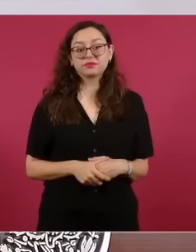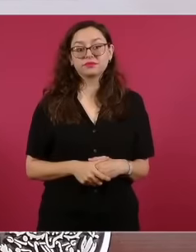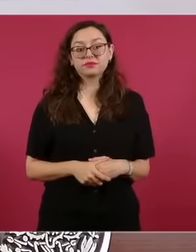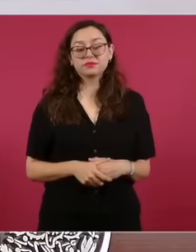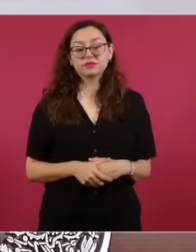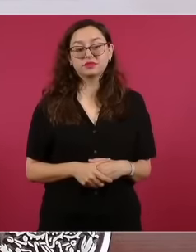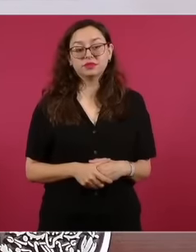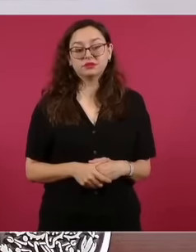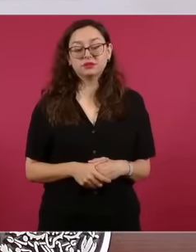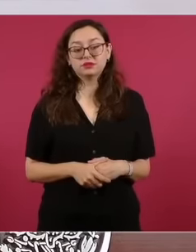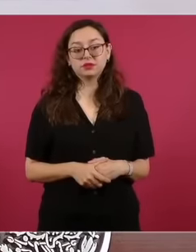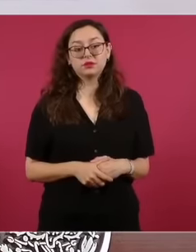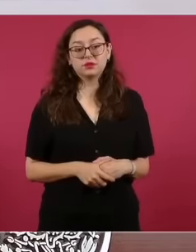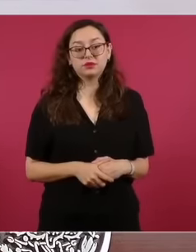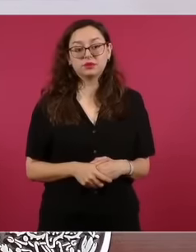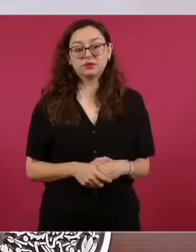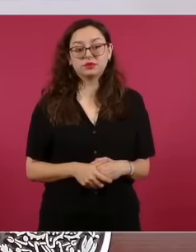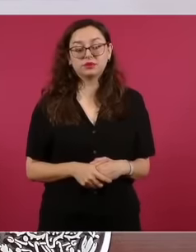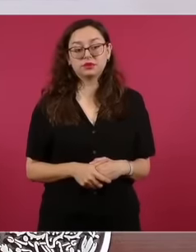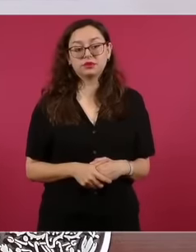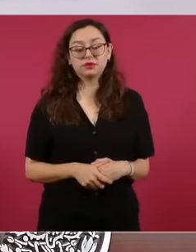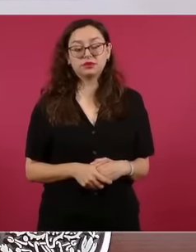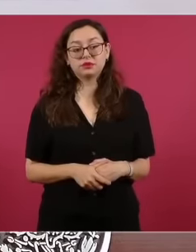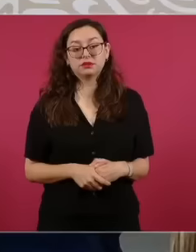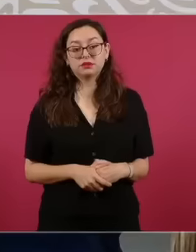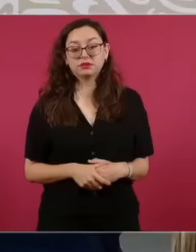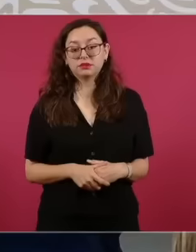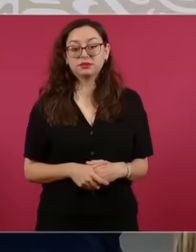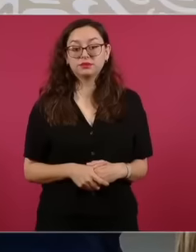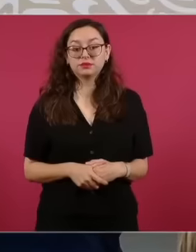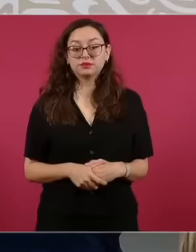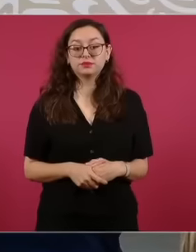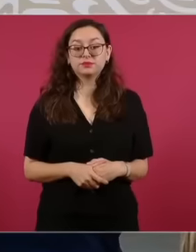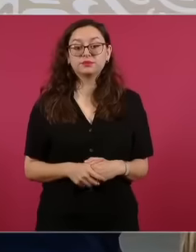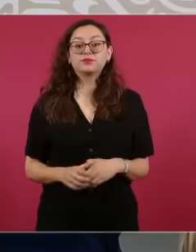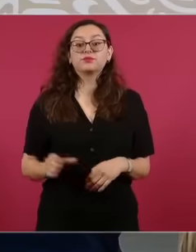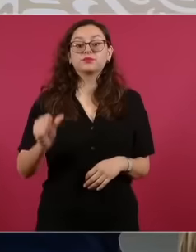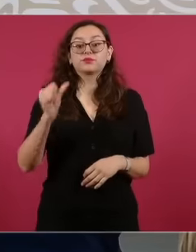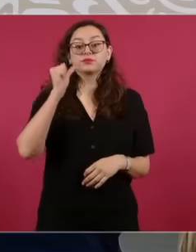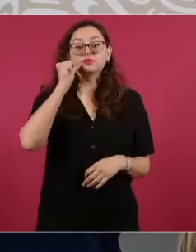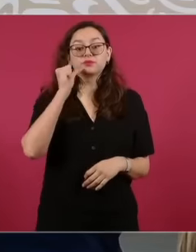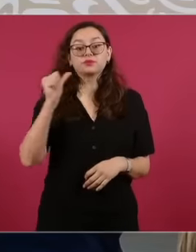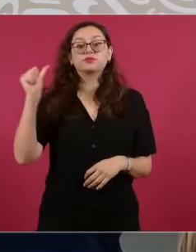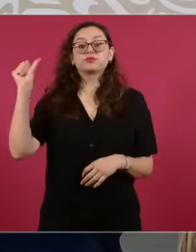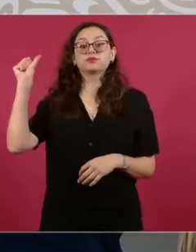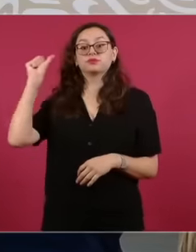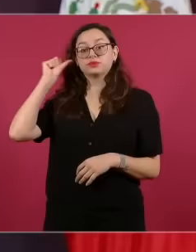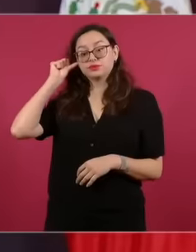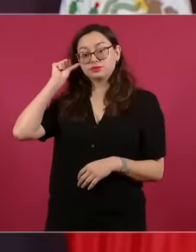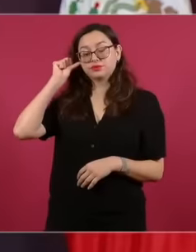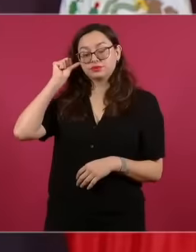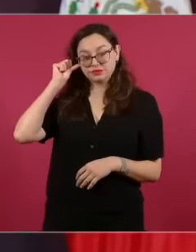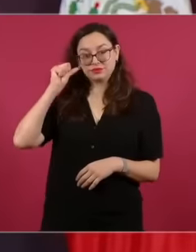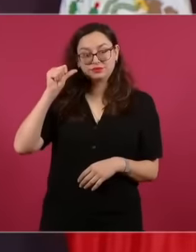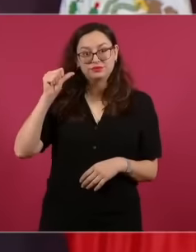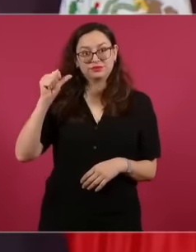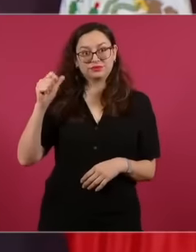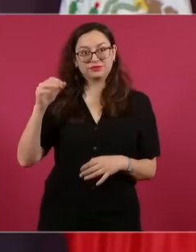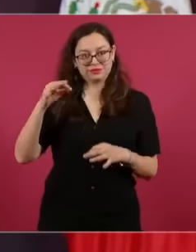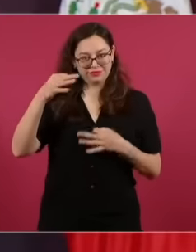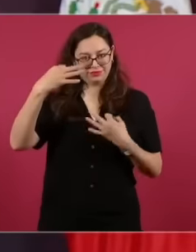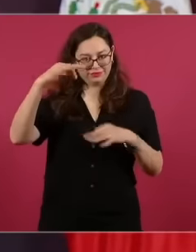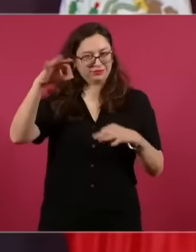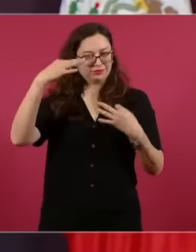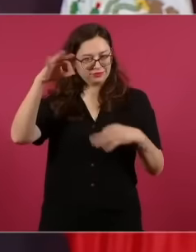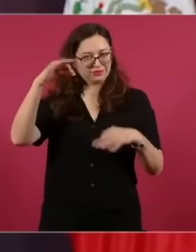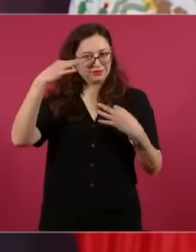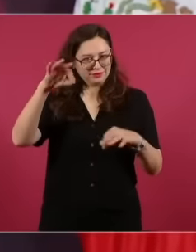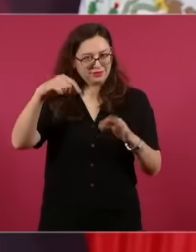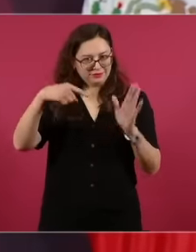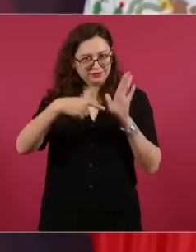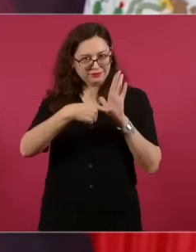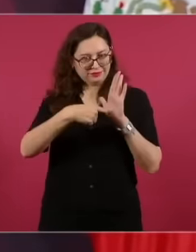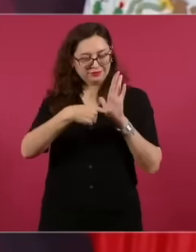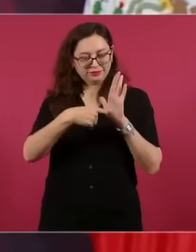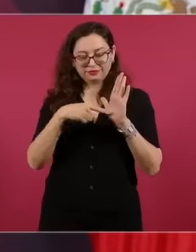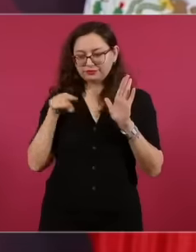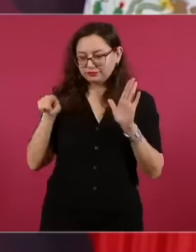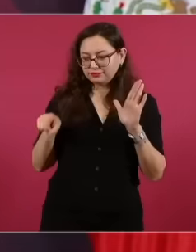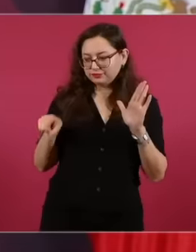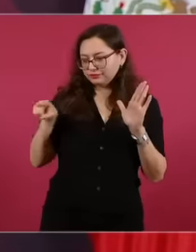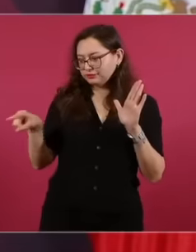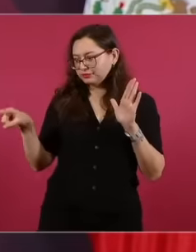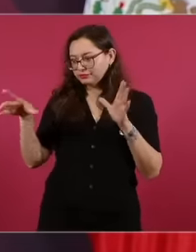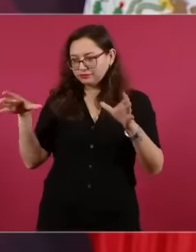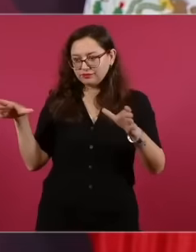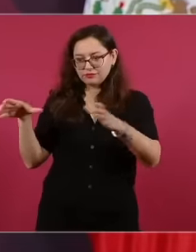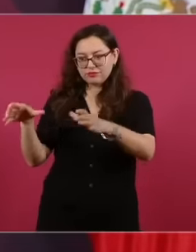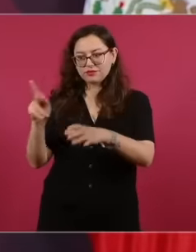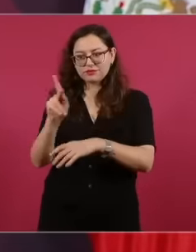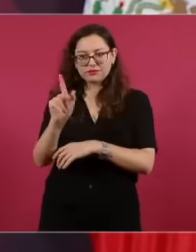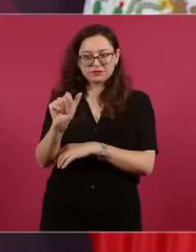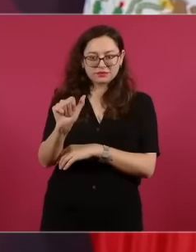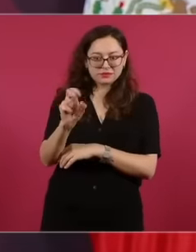not where deputations are distributed and says the candidacy of Coahuila